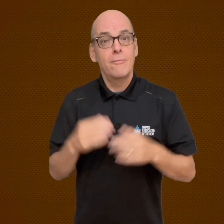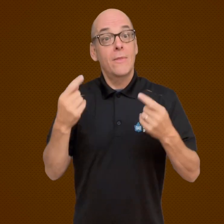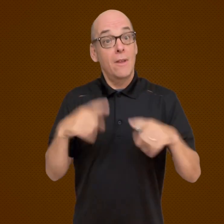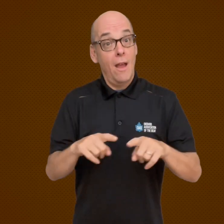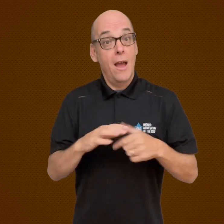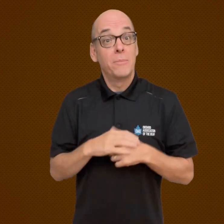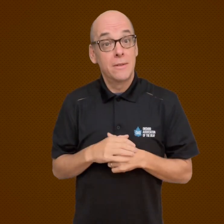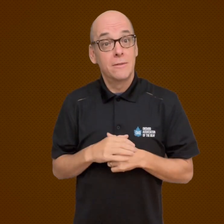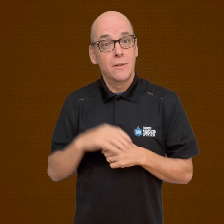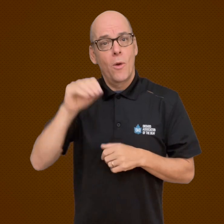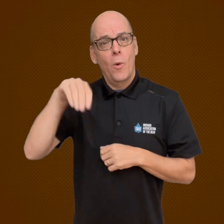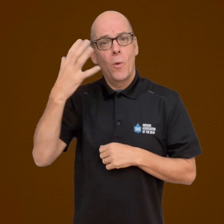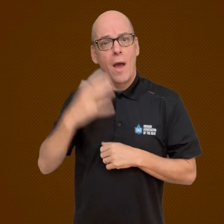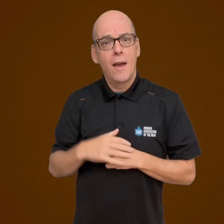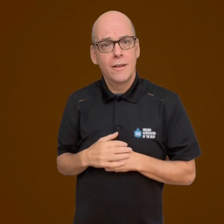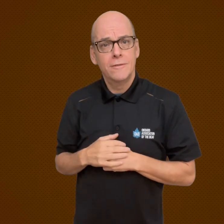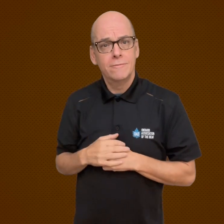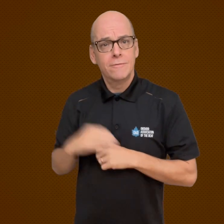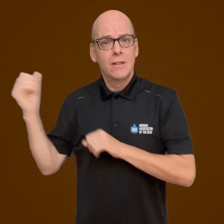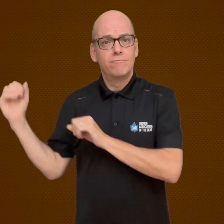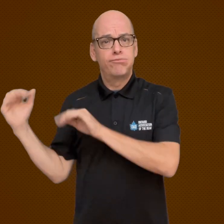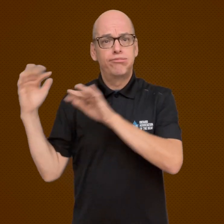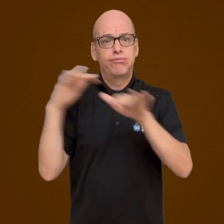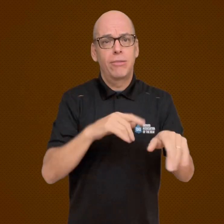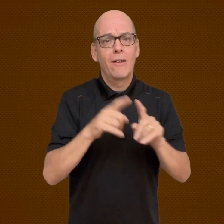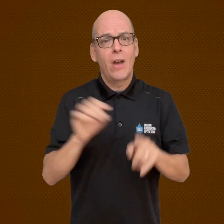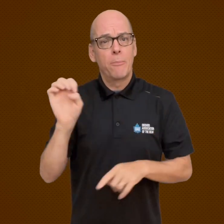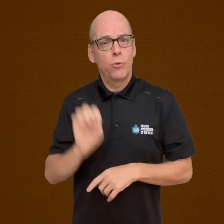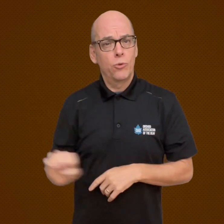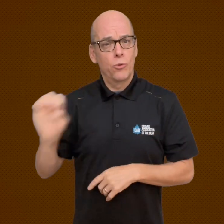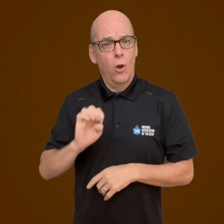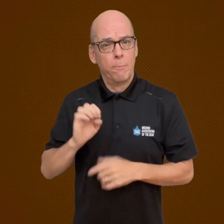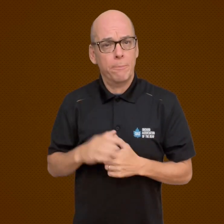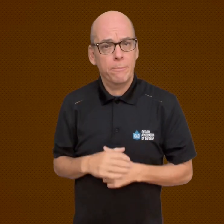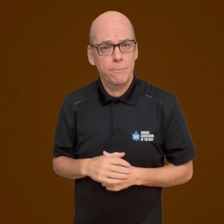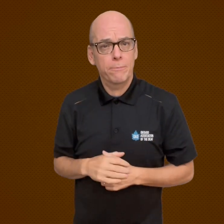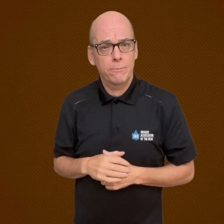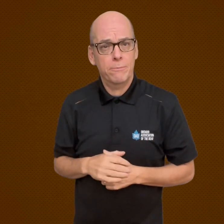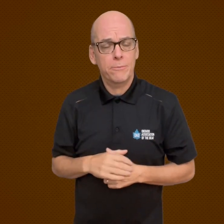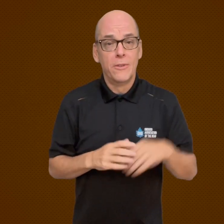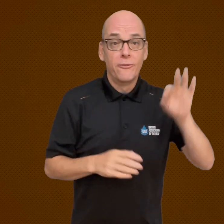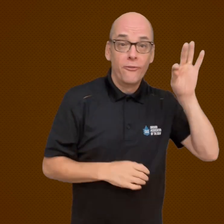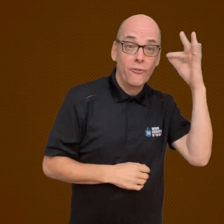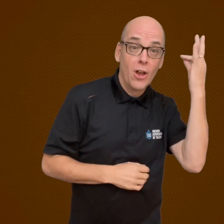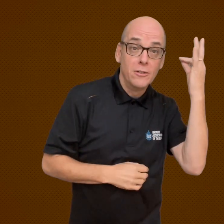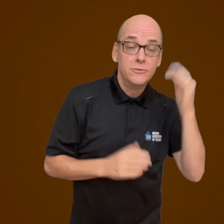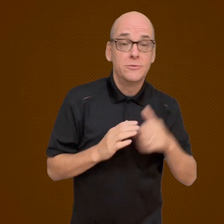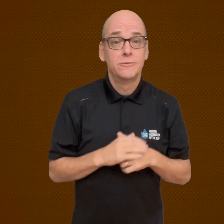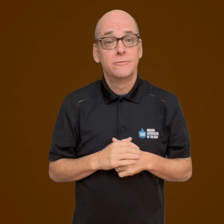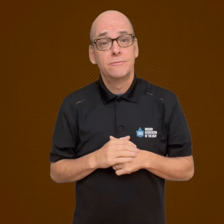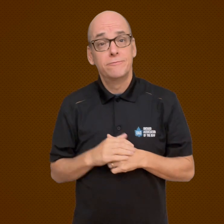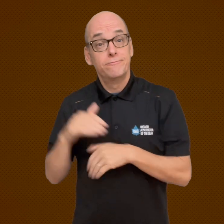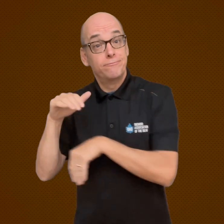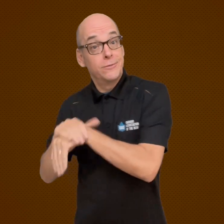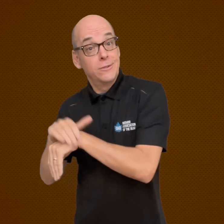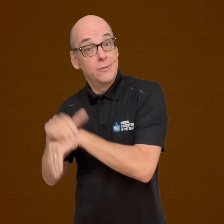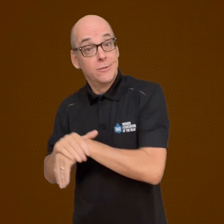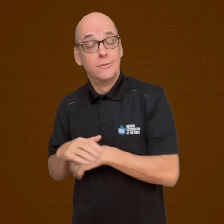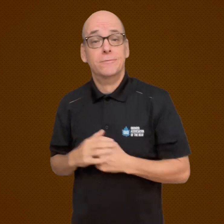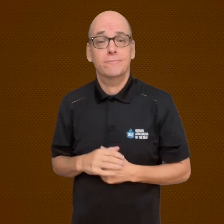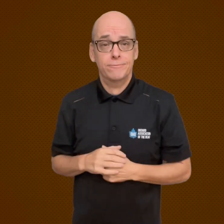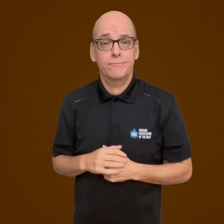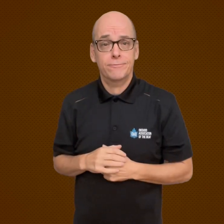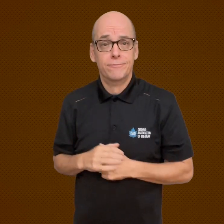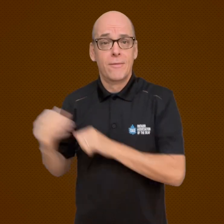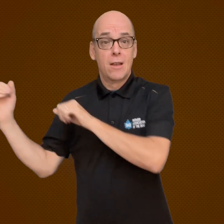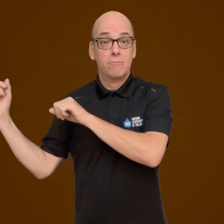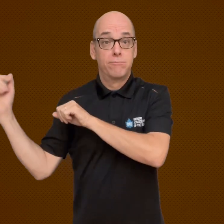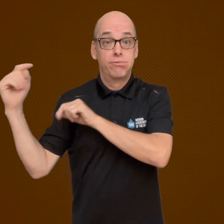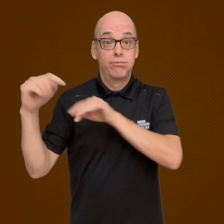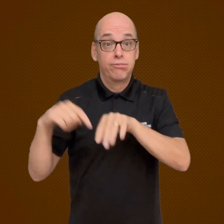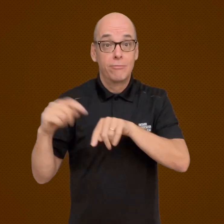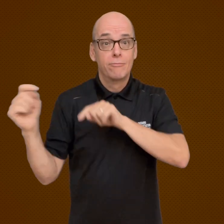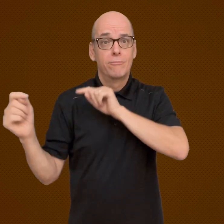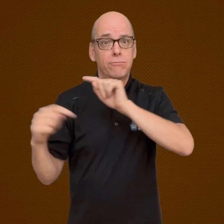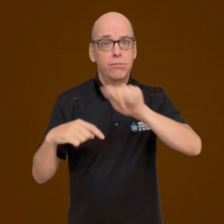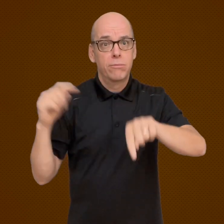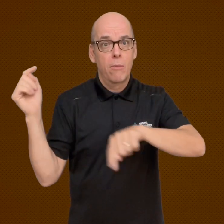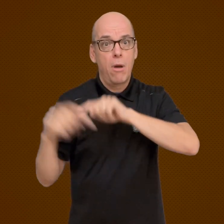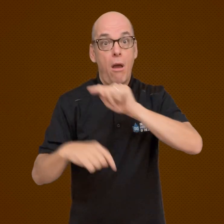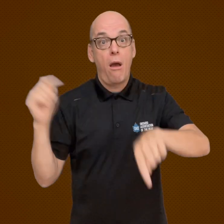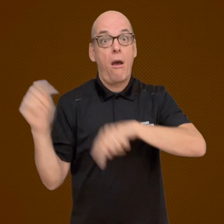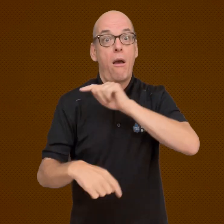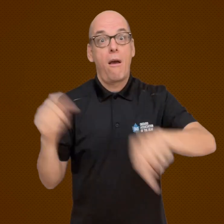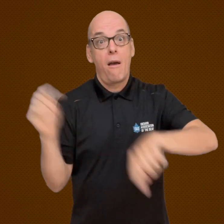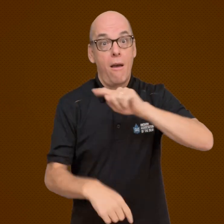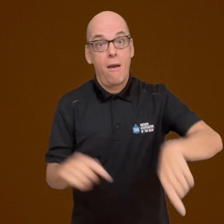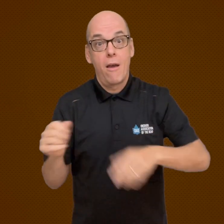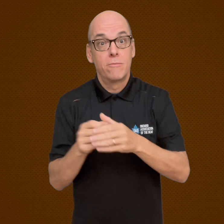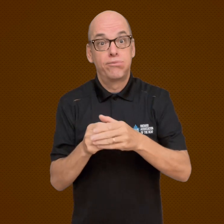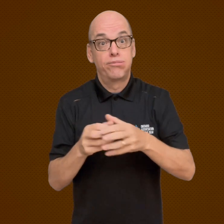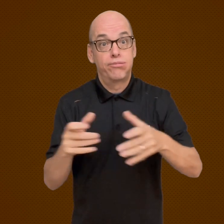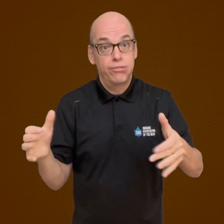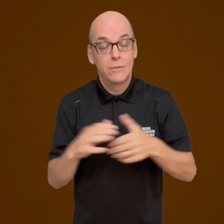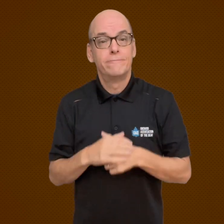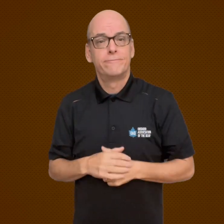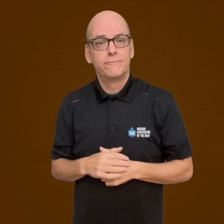What happened? White people from Europe (the French and British) came and took the land from them.